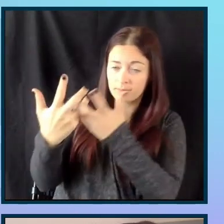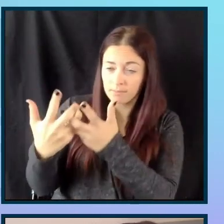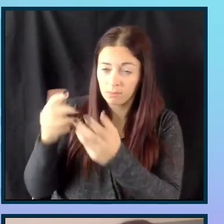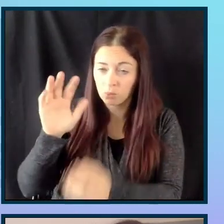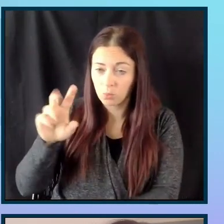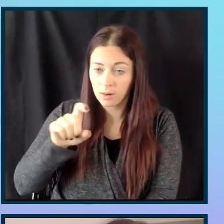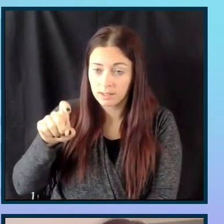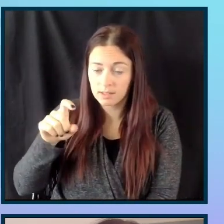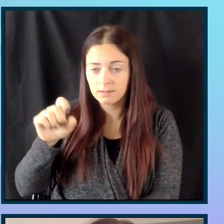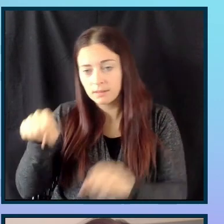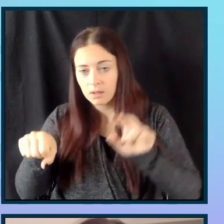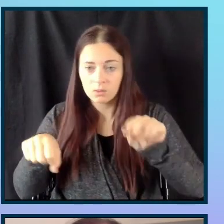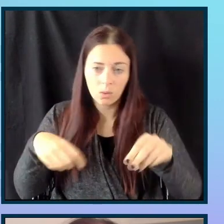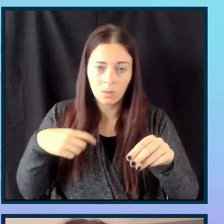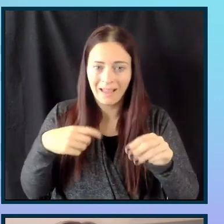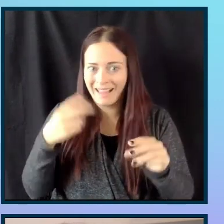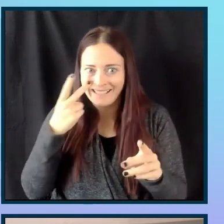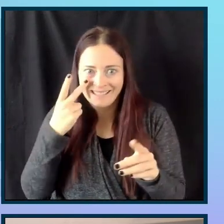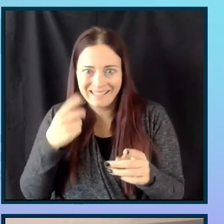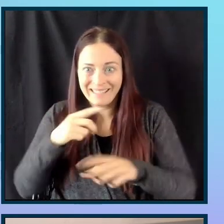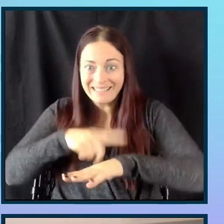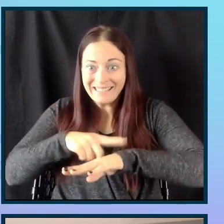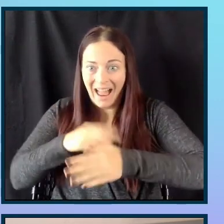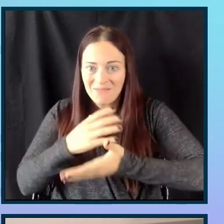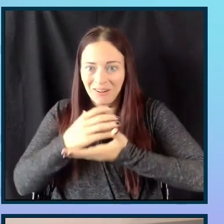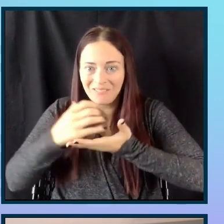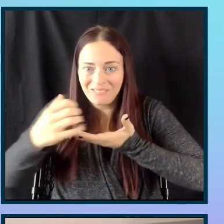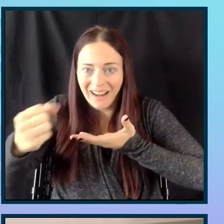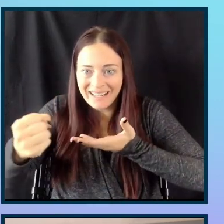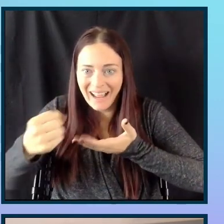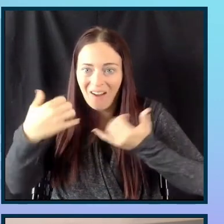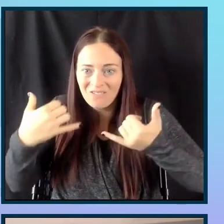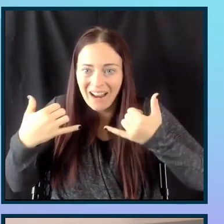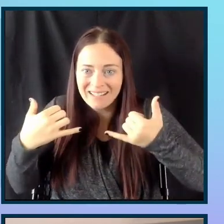I'm running outta time, which is funny for a timeline problem.